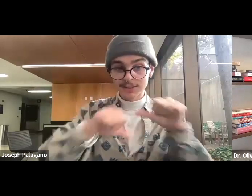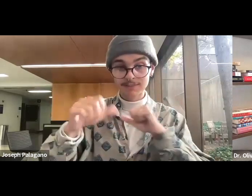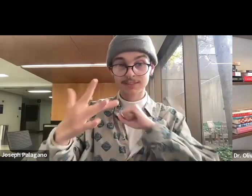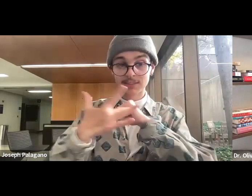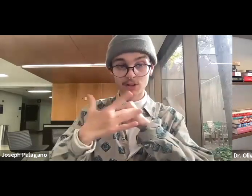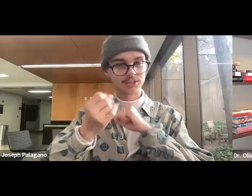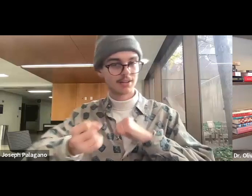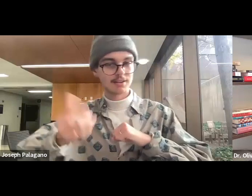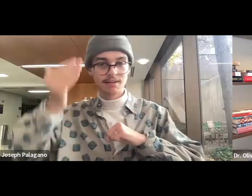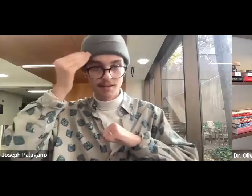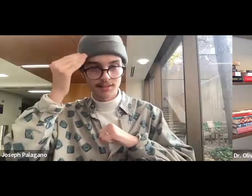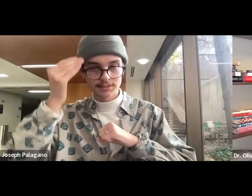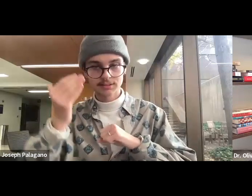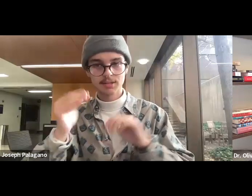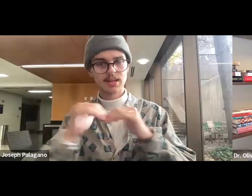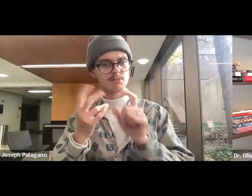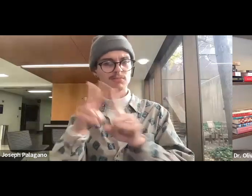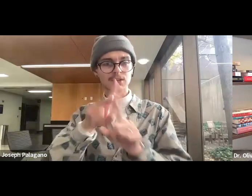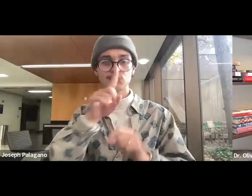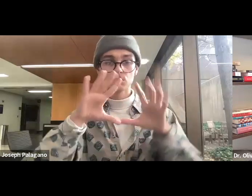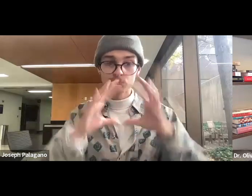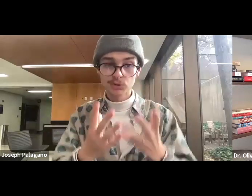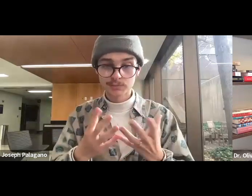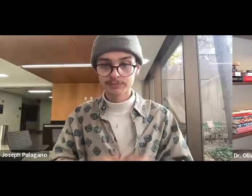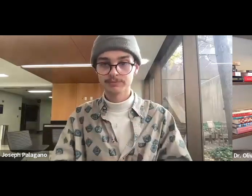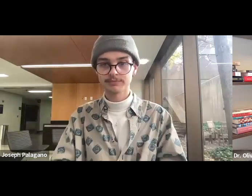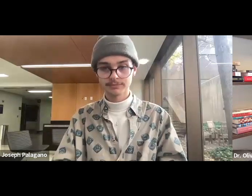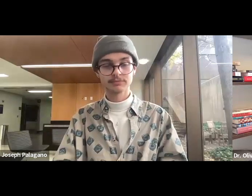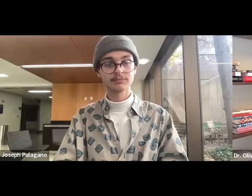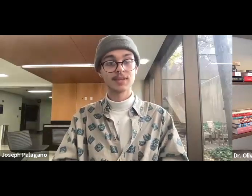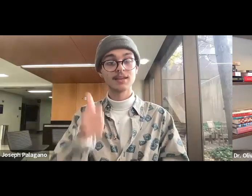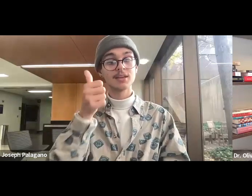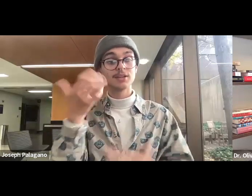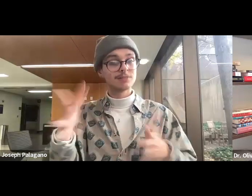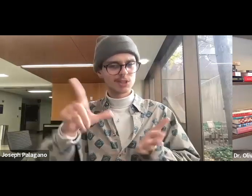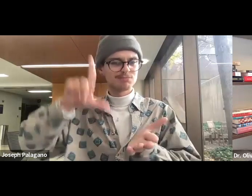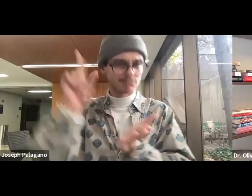systemic practices of social difference influence, engage with, and are affected by and making use of neuroscientific